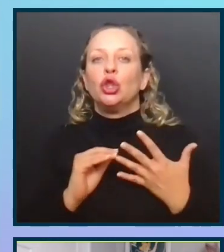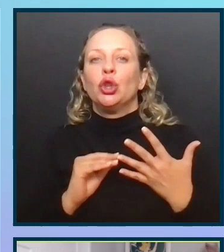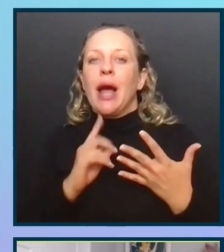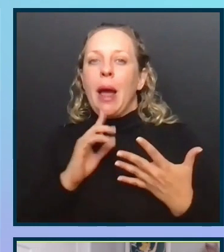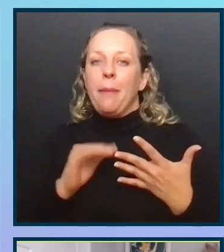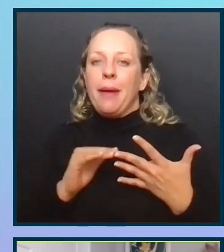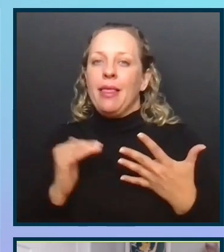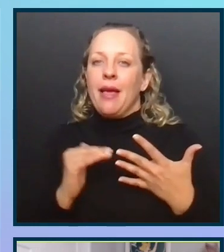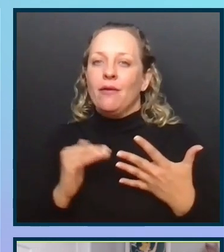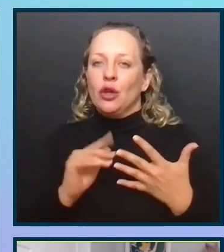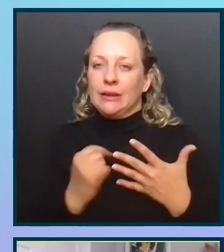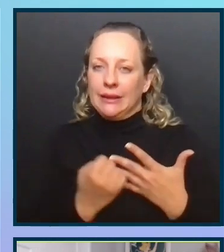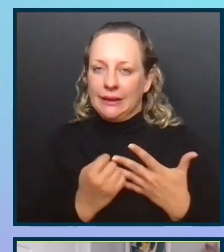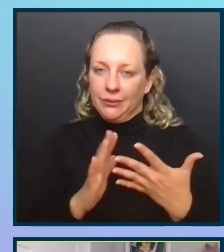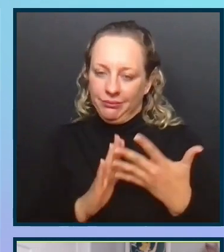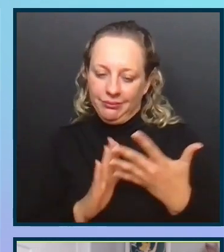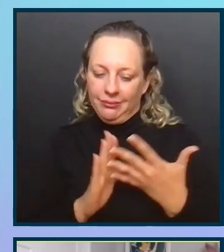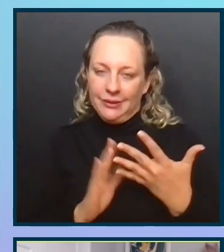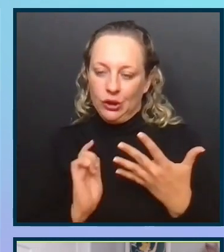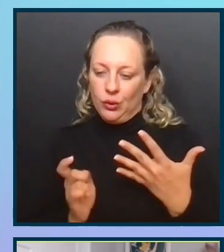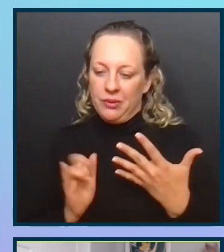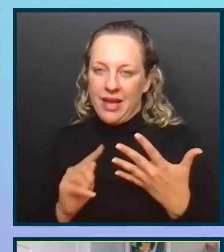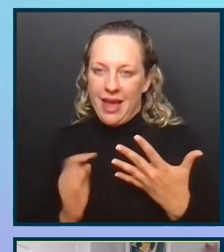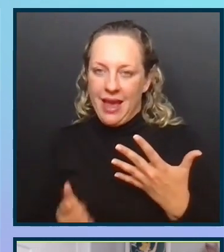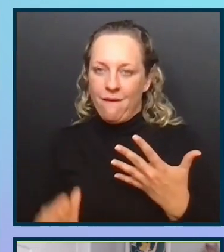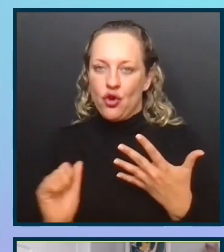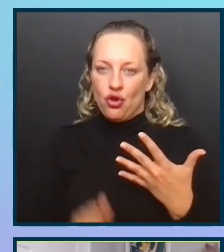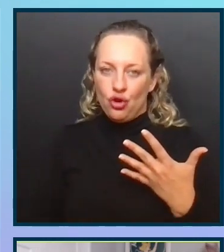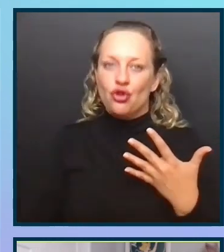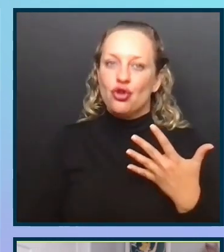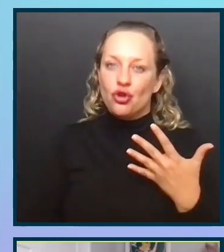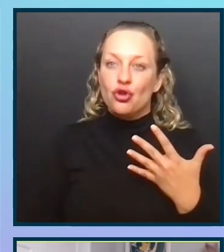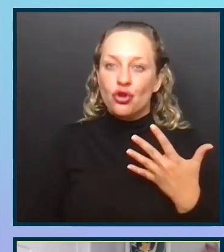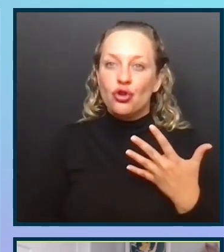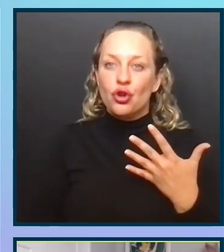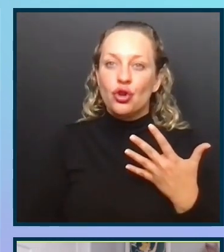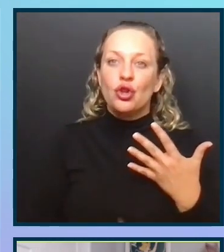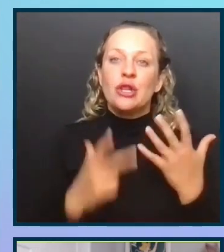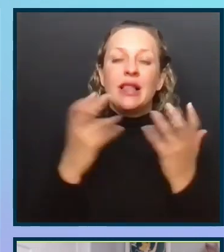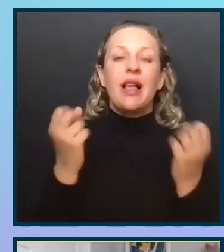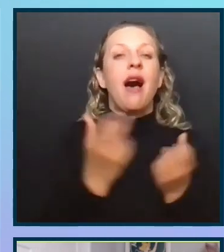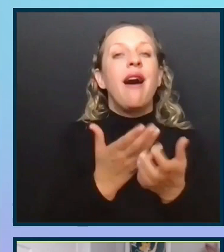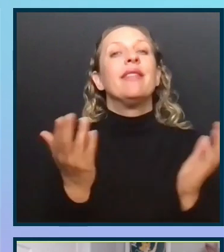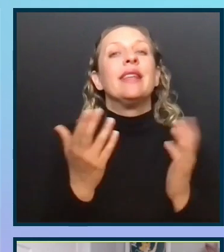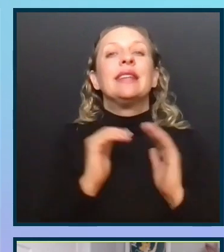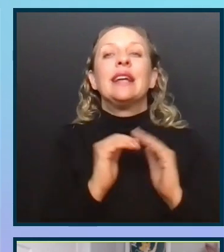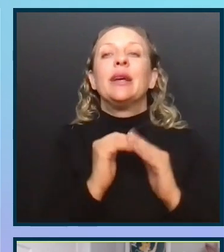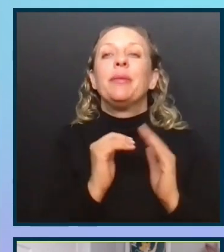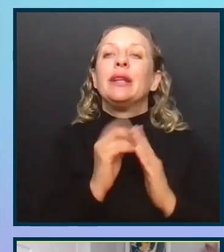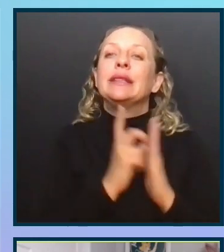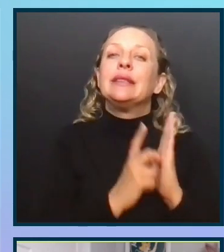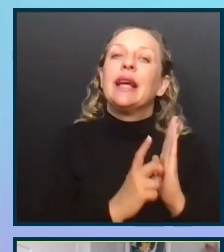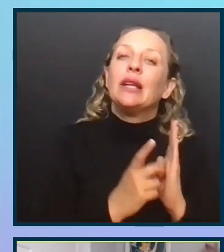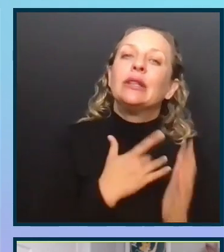to help contribute to those efforts. So there's a lot of things that accessibility designers tend to do.